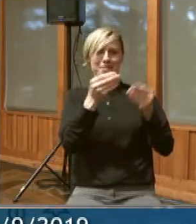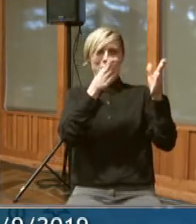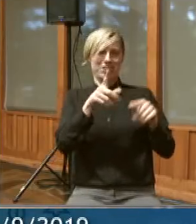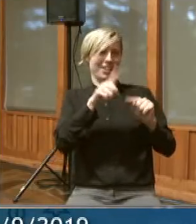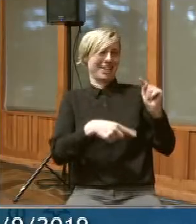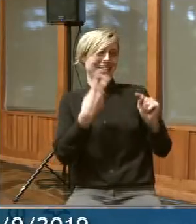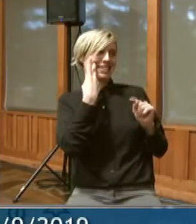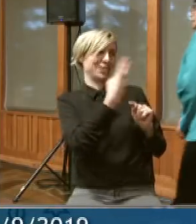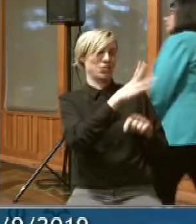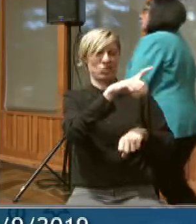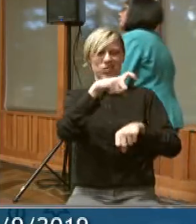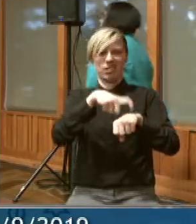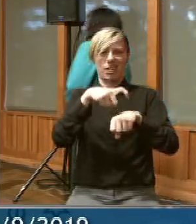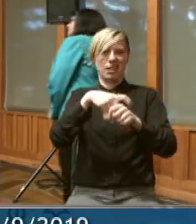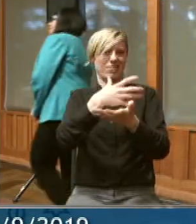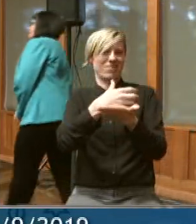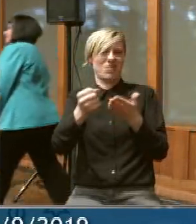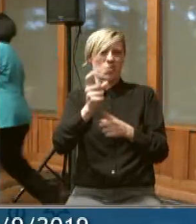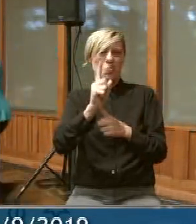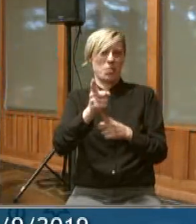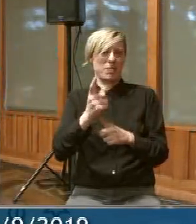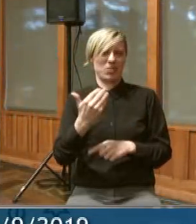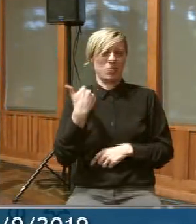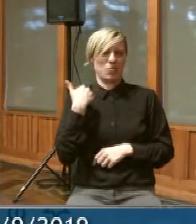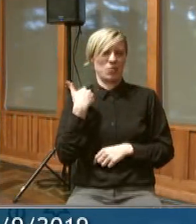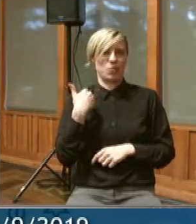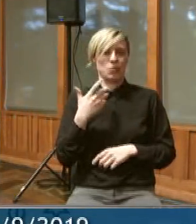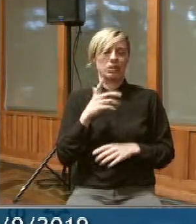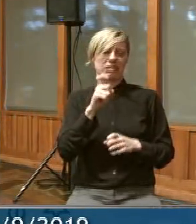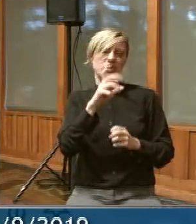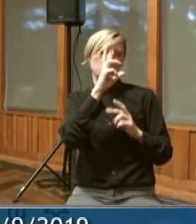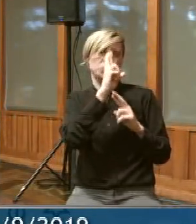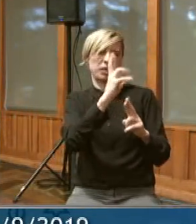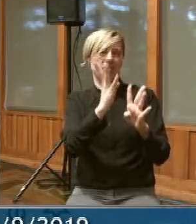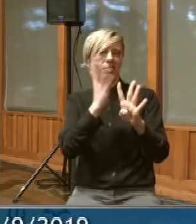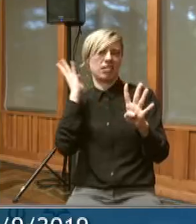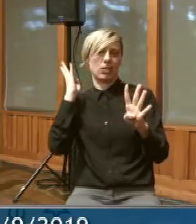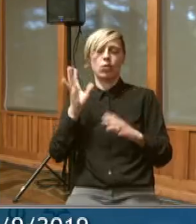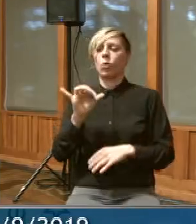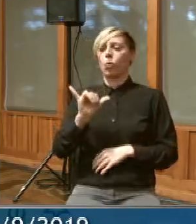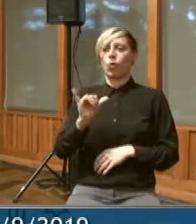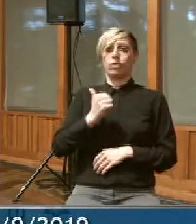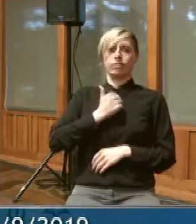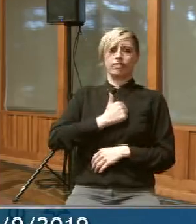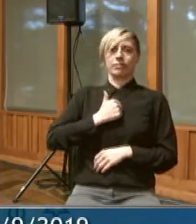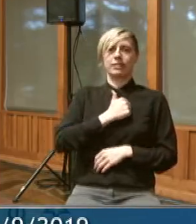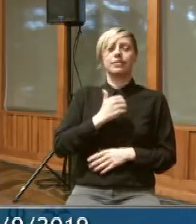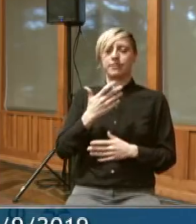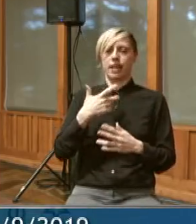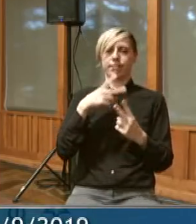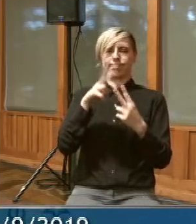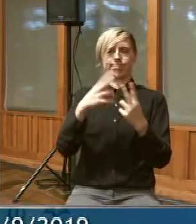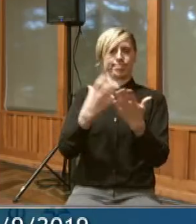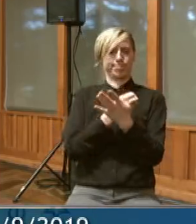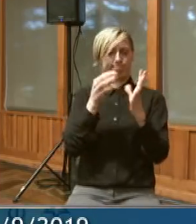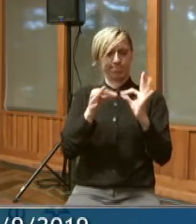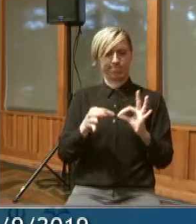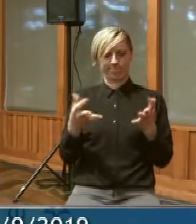MUCH NEEDED SOCIAL SERVICES AND HELP INFORM DECISION MAKING. >> I'M SORRY, THE FACILITATOR CAN'T SEE BUT YOUR TIME HAS BEEN UP FOR ABOUT A MINUTE.